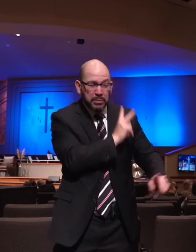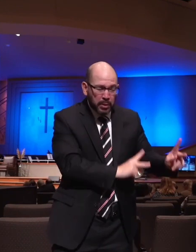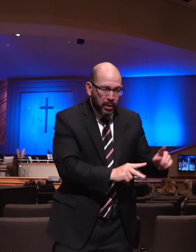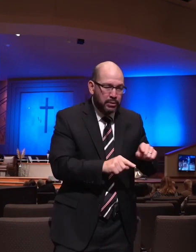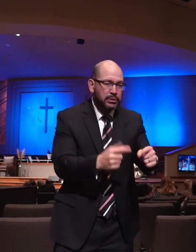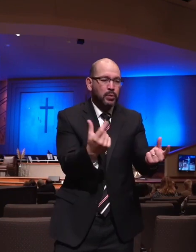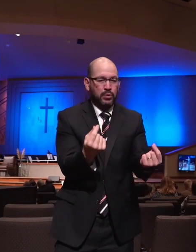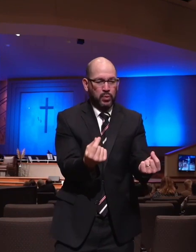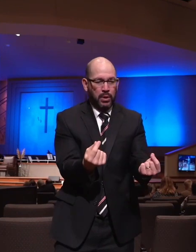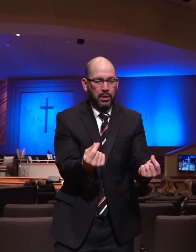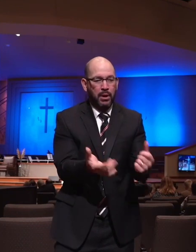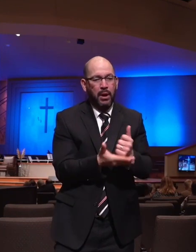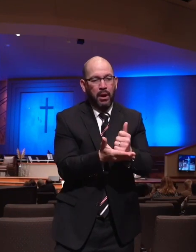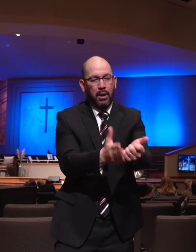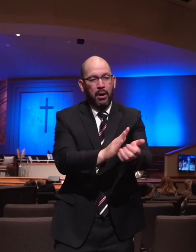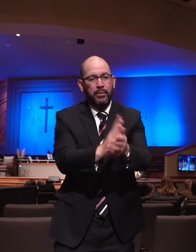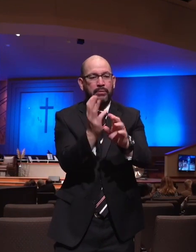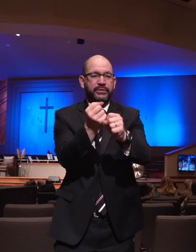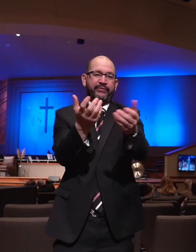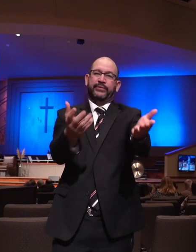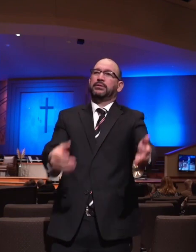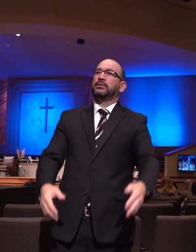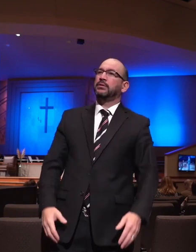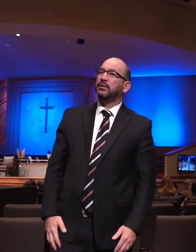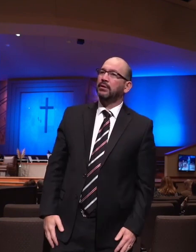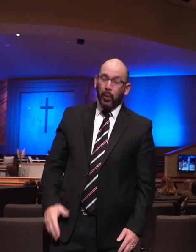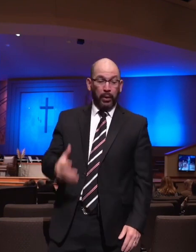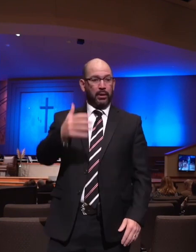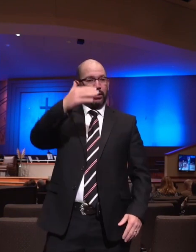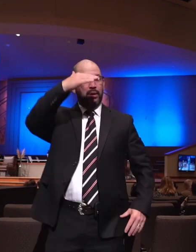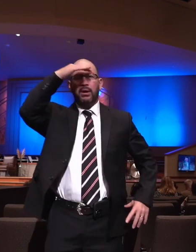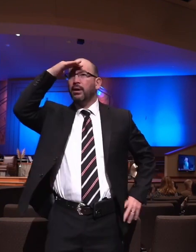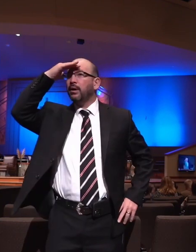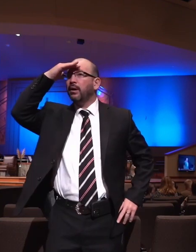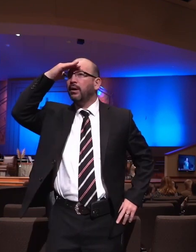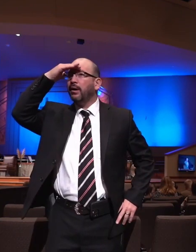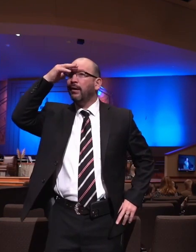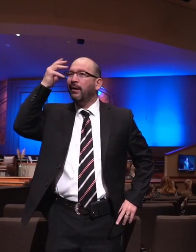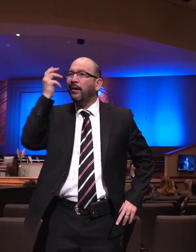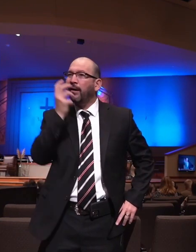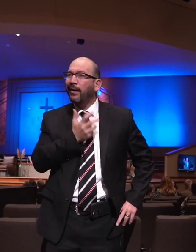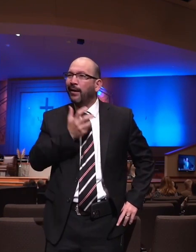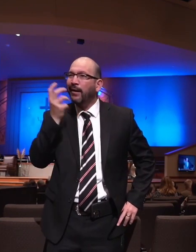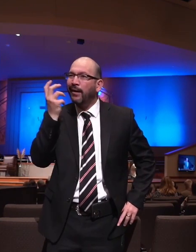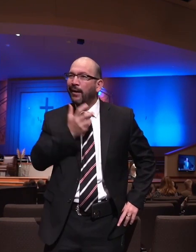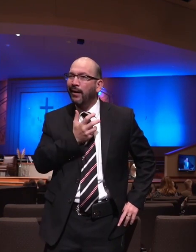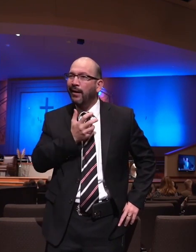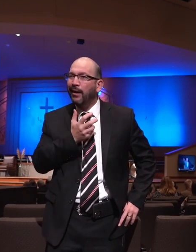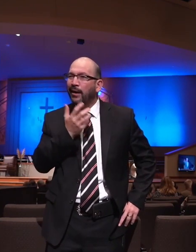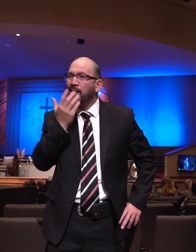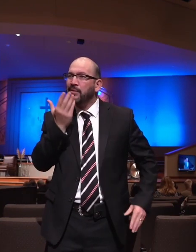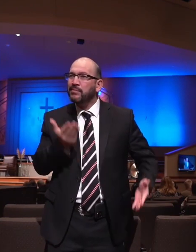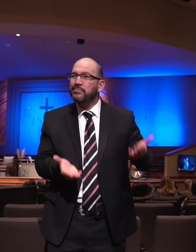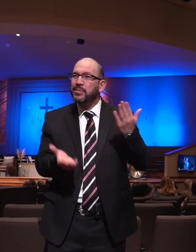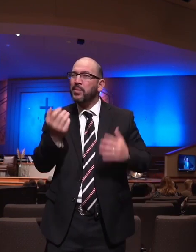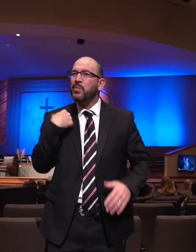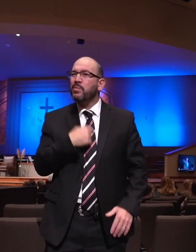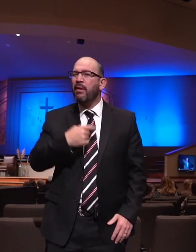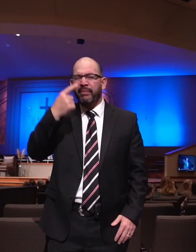for God come on some of you go like you know what if that person dies and goes to hell who cares look at their attitude or